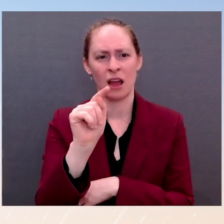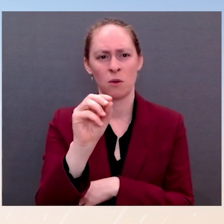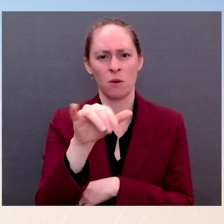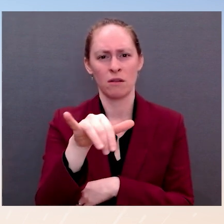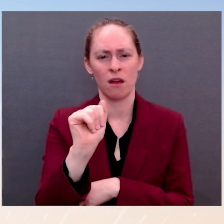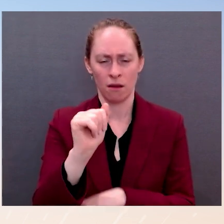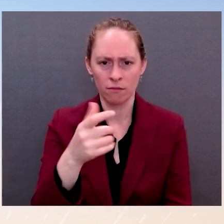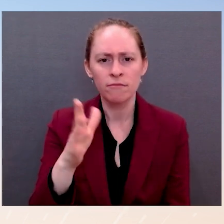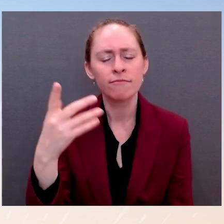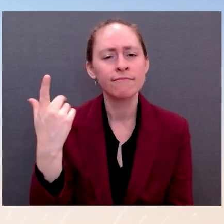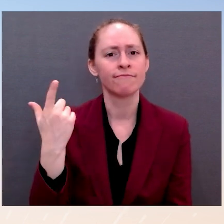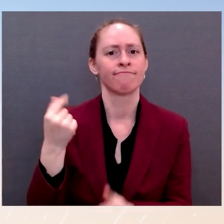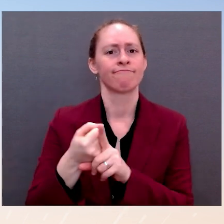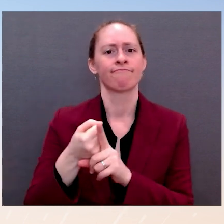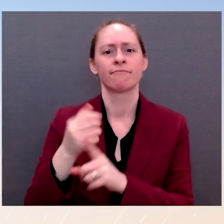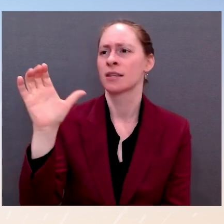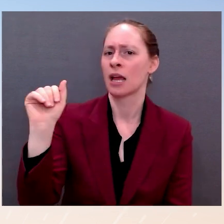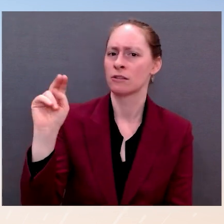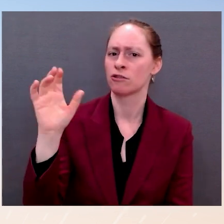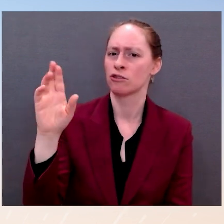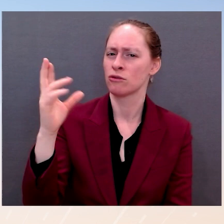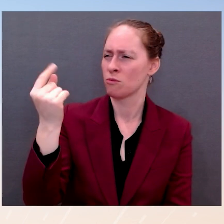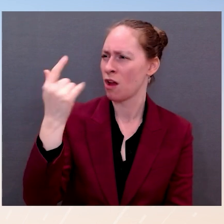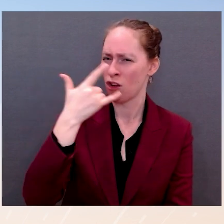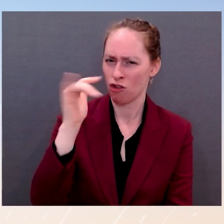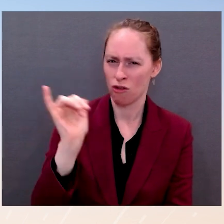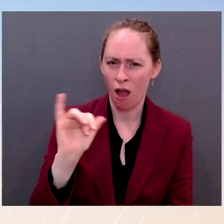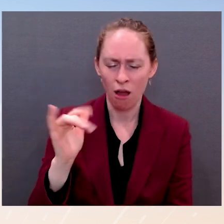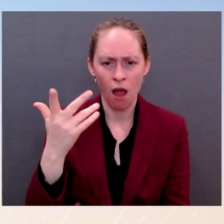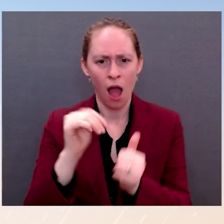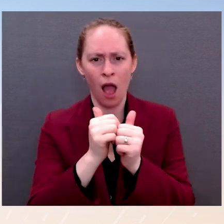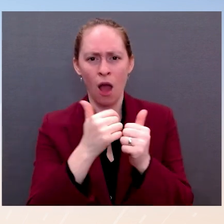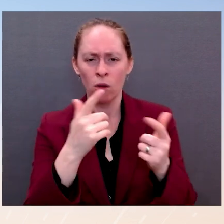about what cancer looks like in color and in gender.